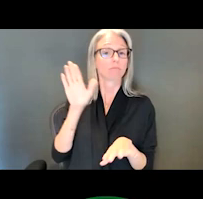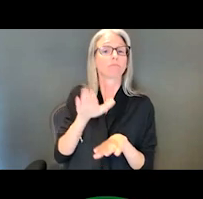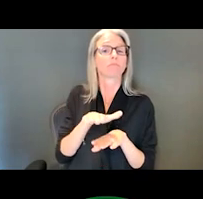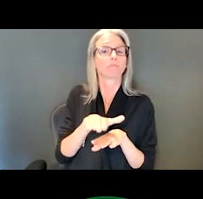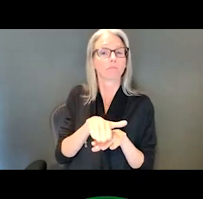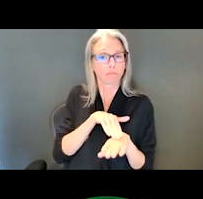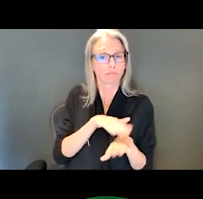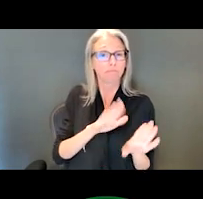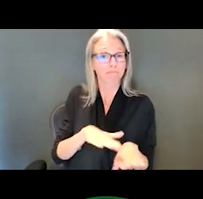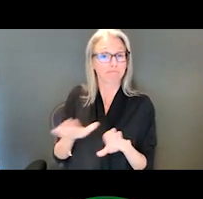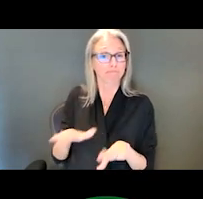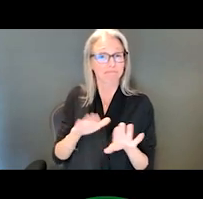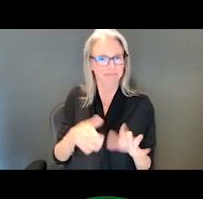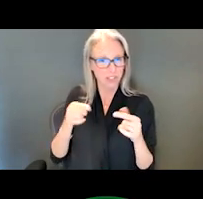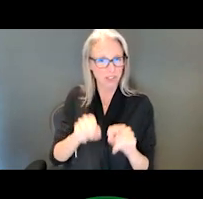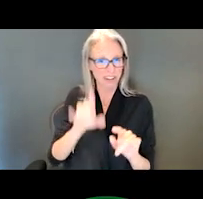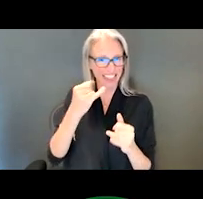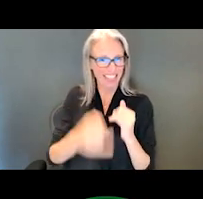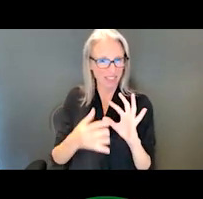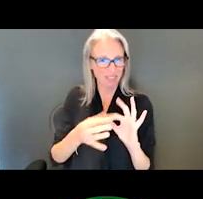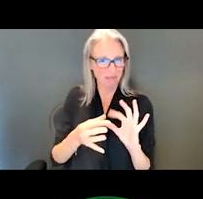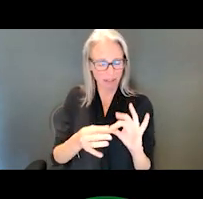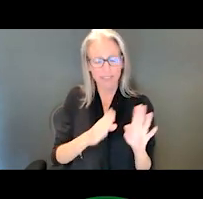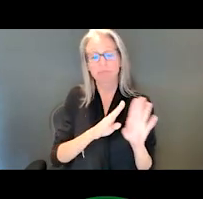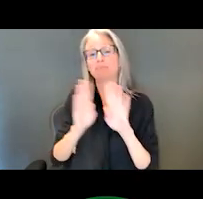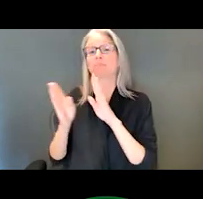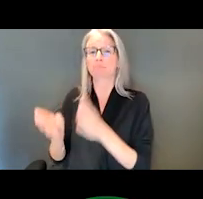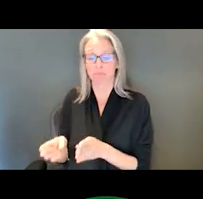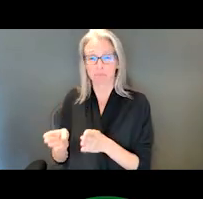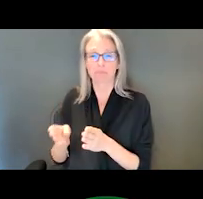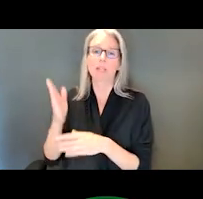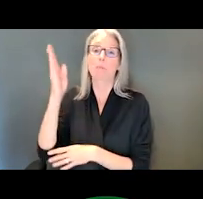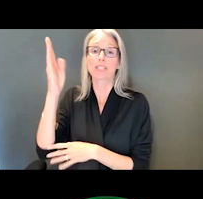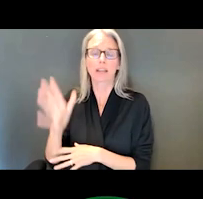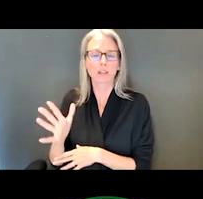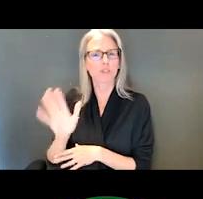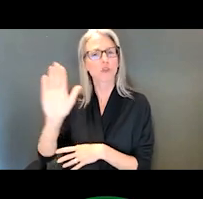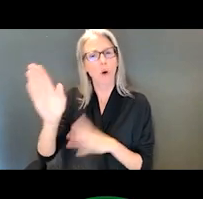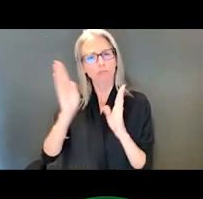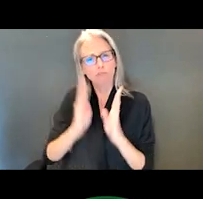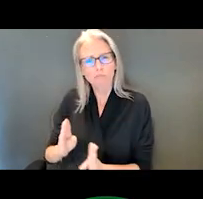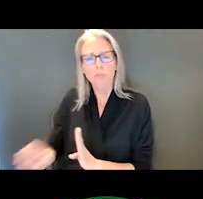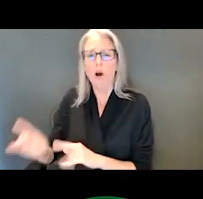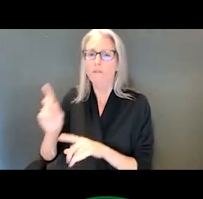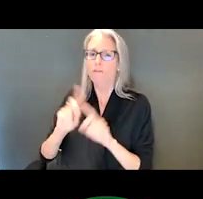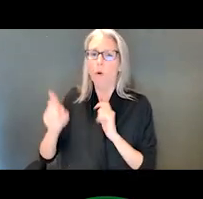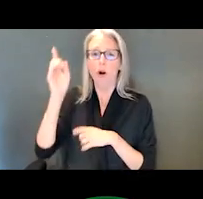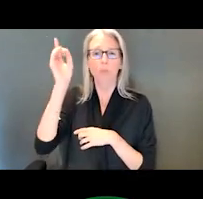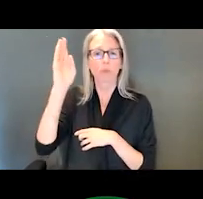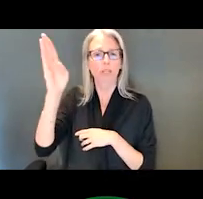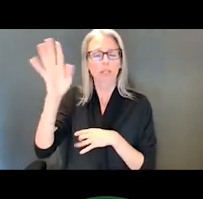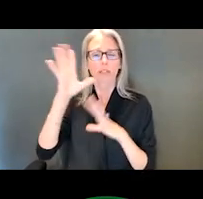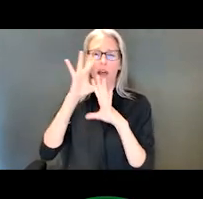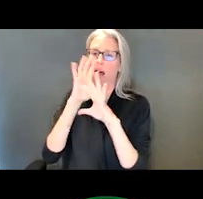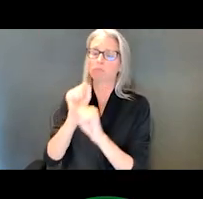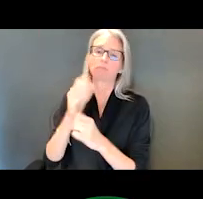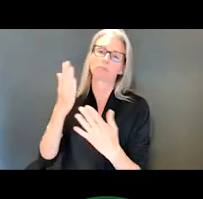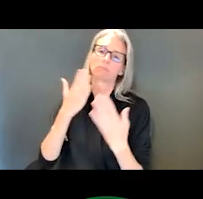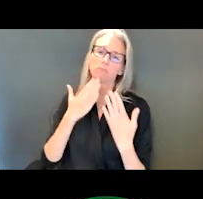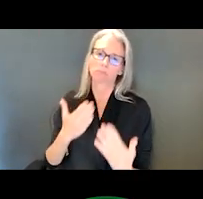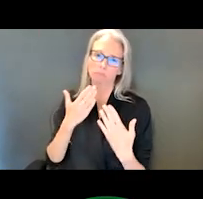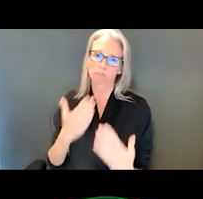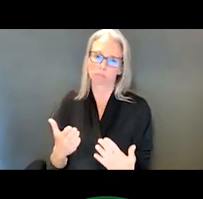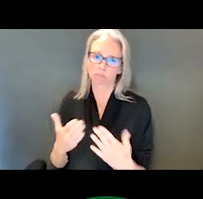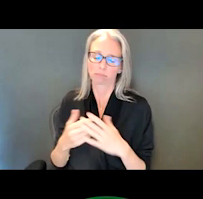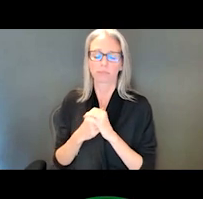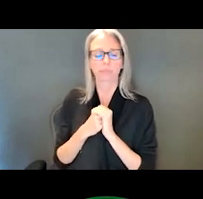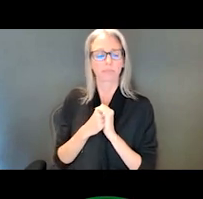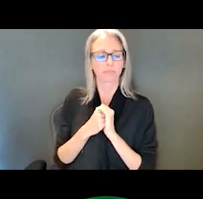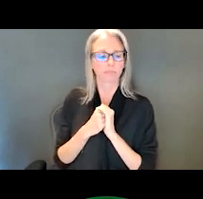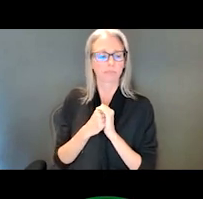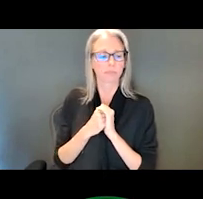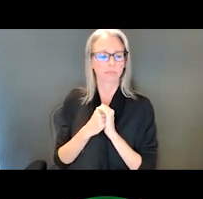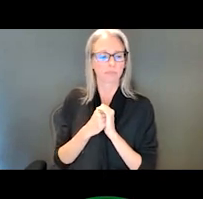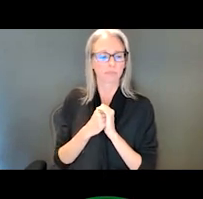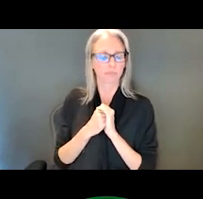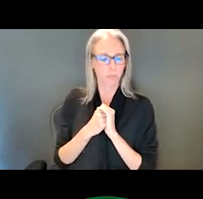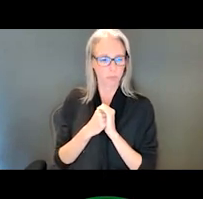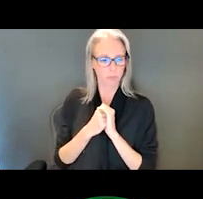In particular, the I personally was moved many times I was I found it hard to not. Imagine